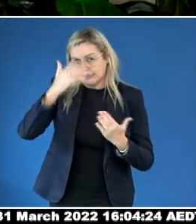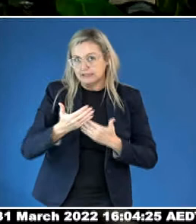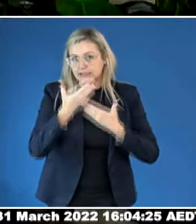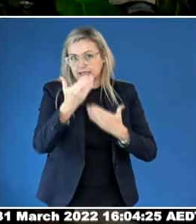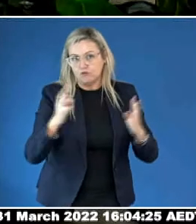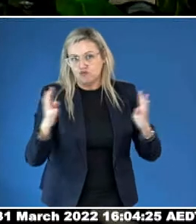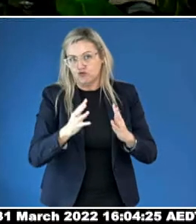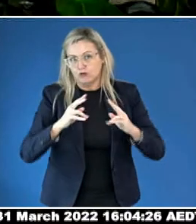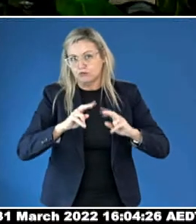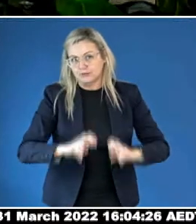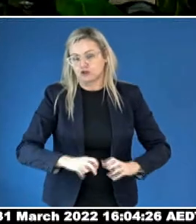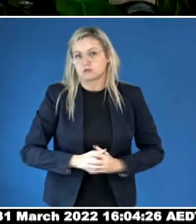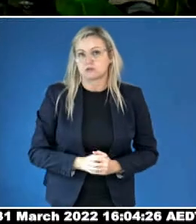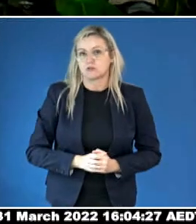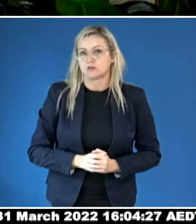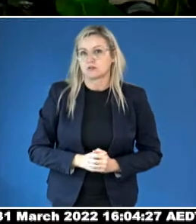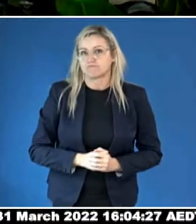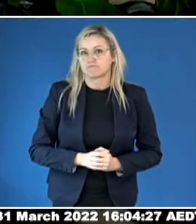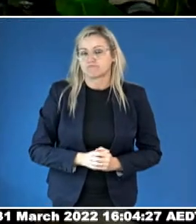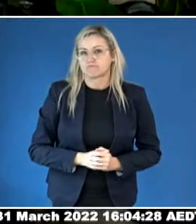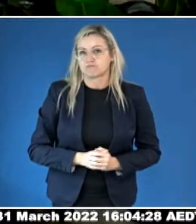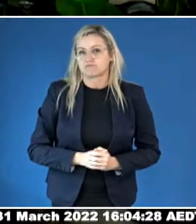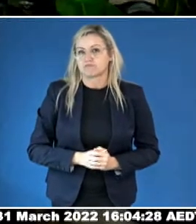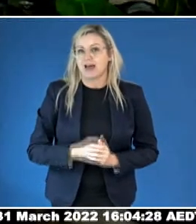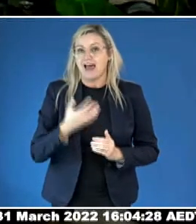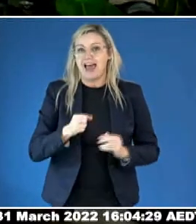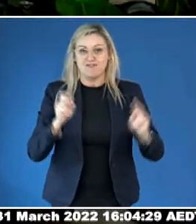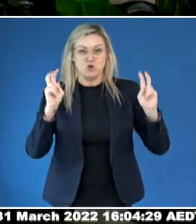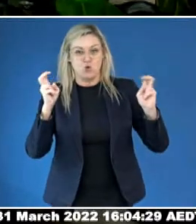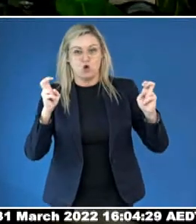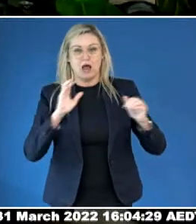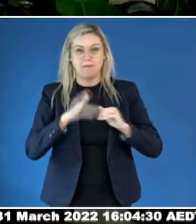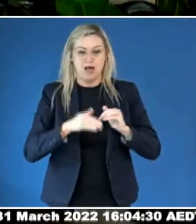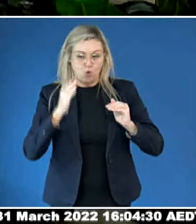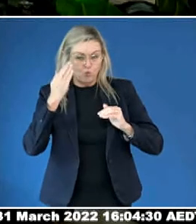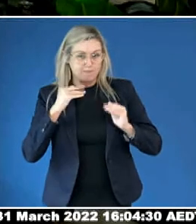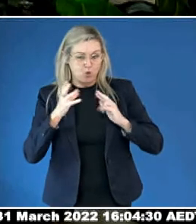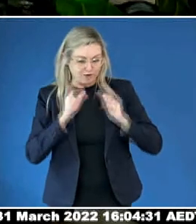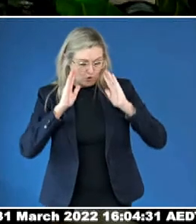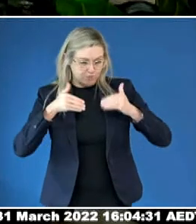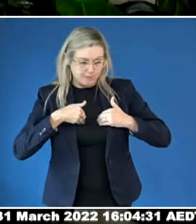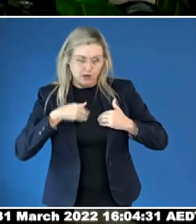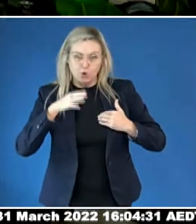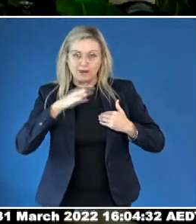As you can see, autistic - this was one quote: "Autistic females need to be validated and recognised and supported to live an